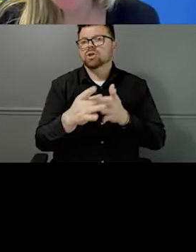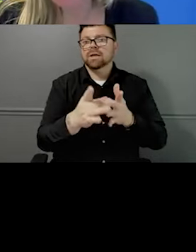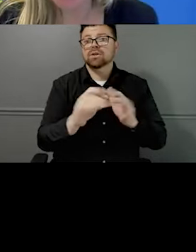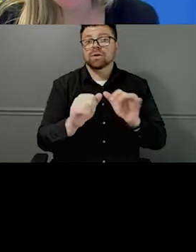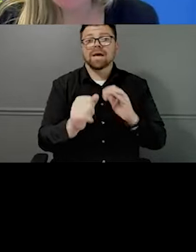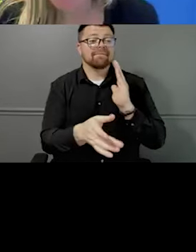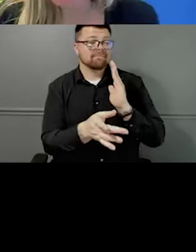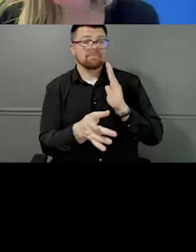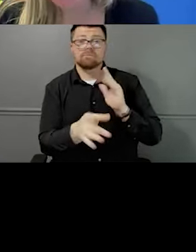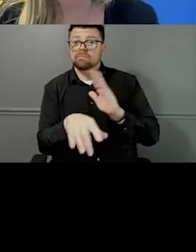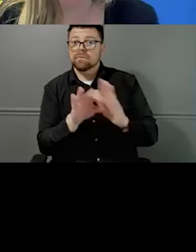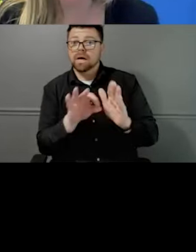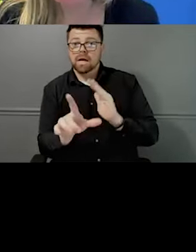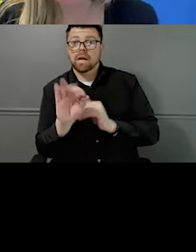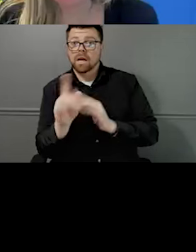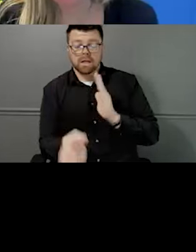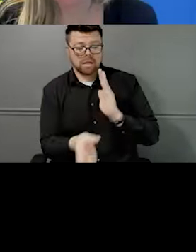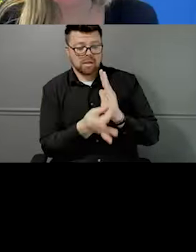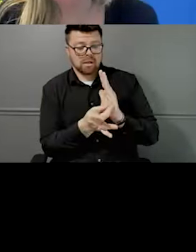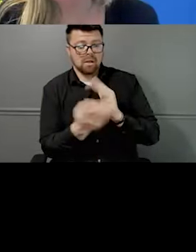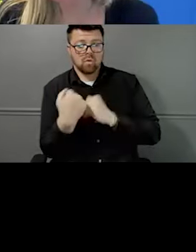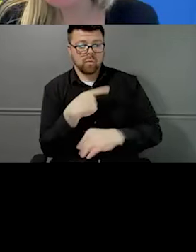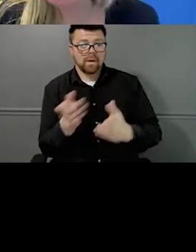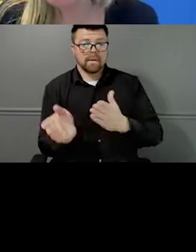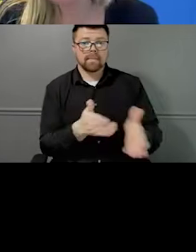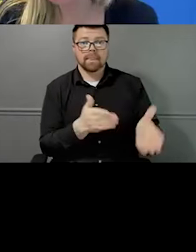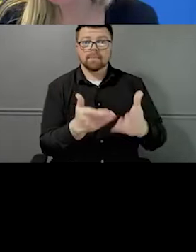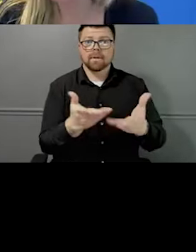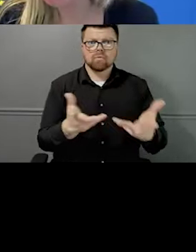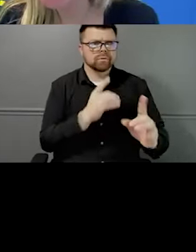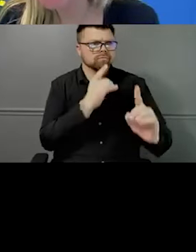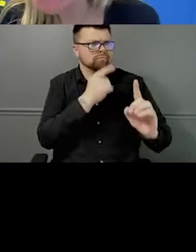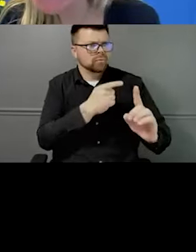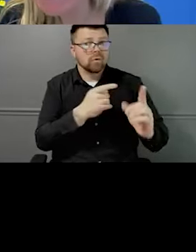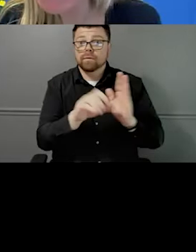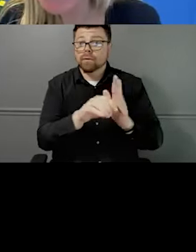We absolutely plan on keeping this page up to date.